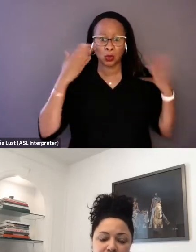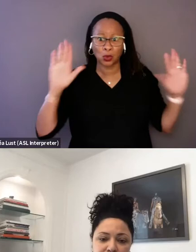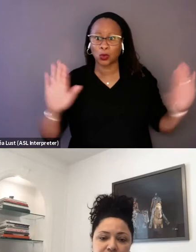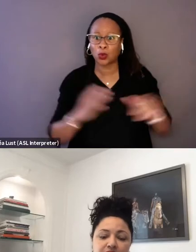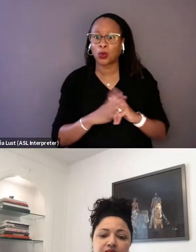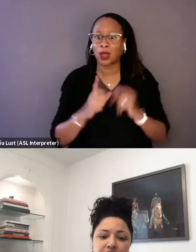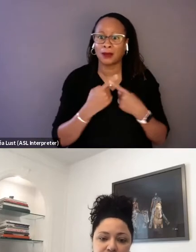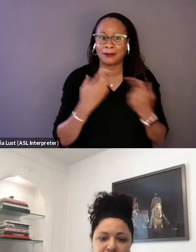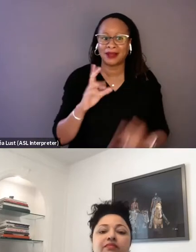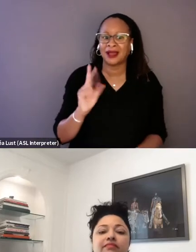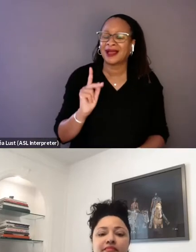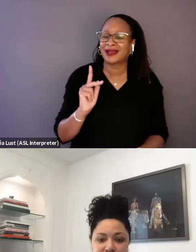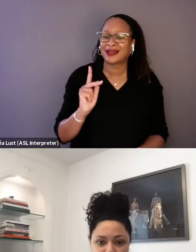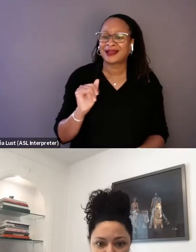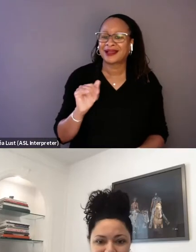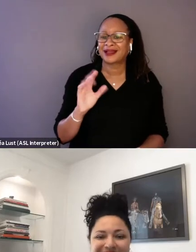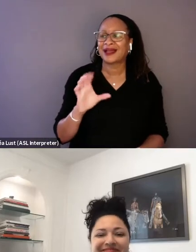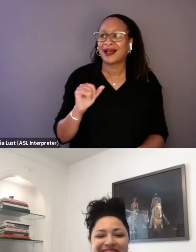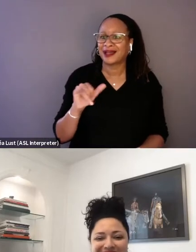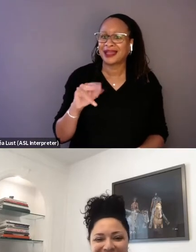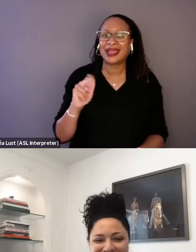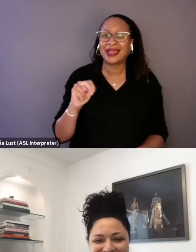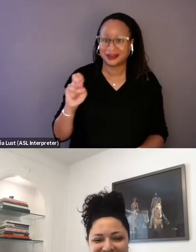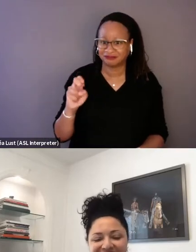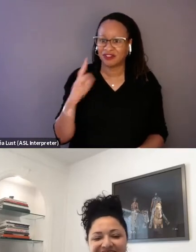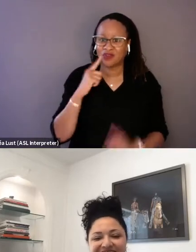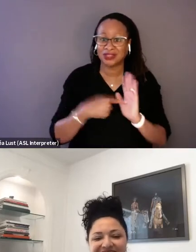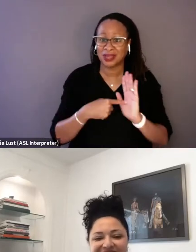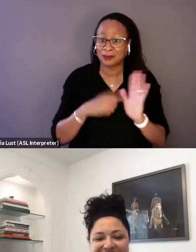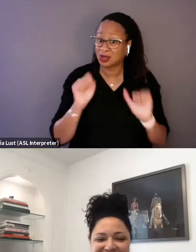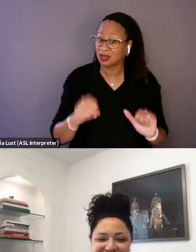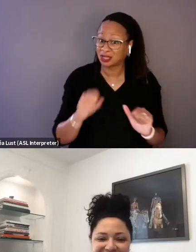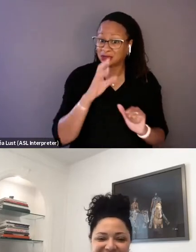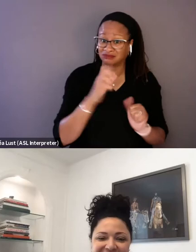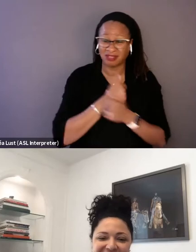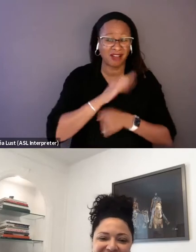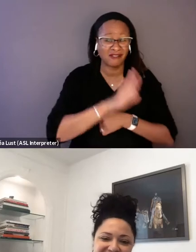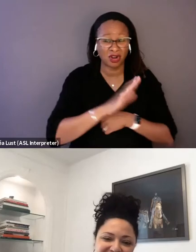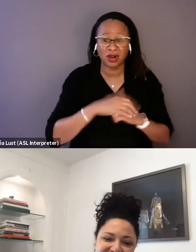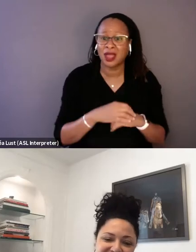like Cayenne, for example, love her. Could y'all talk, I'll come to you, Alex, about, you know